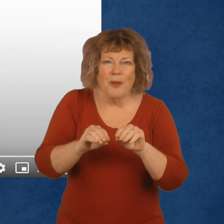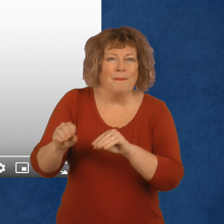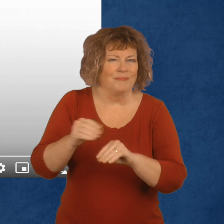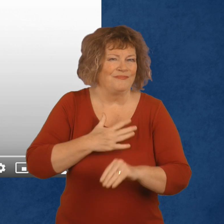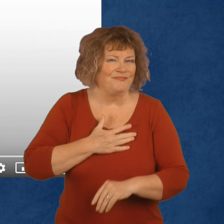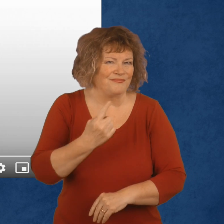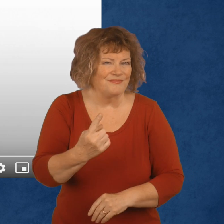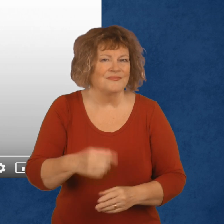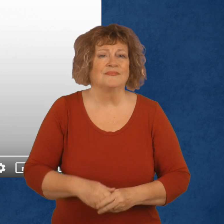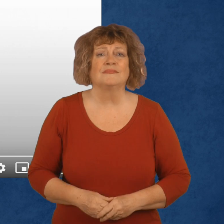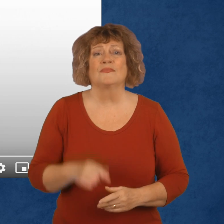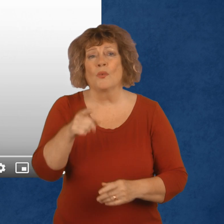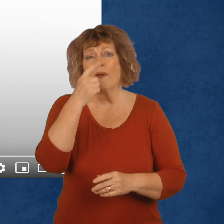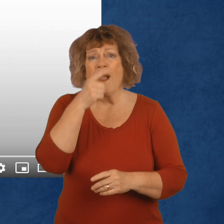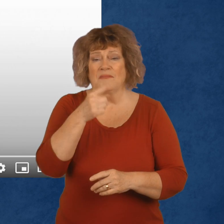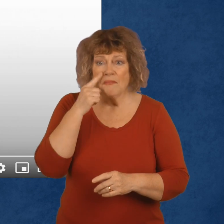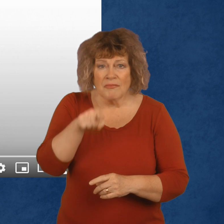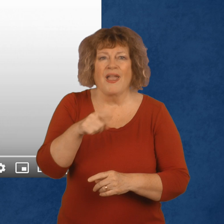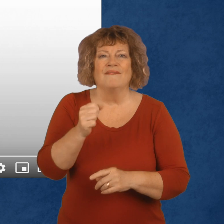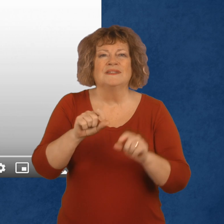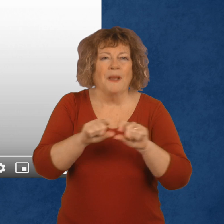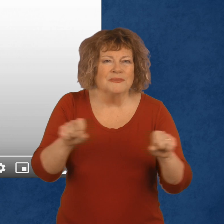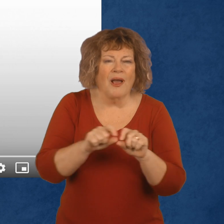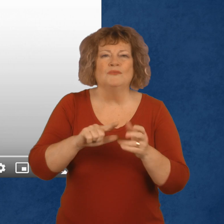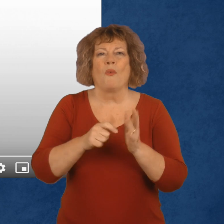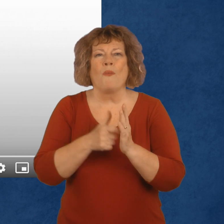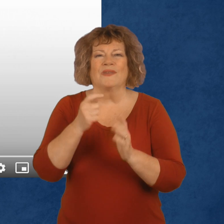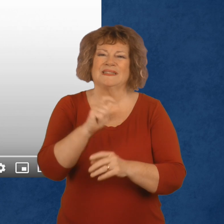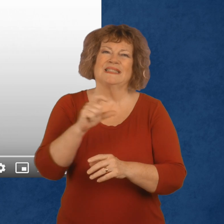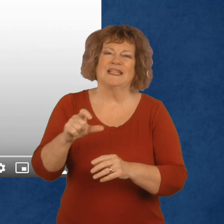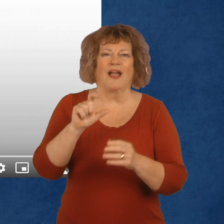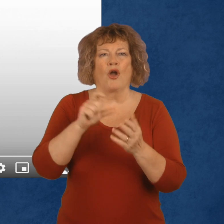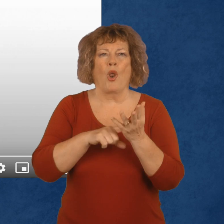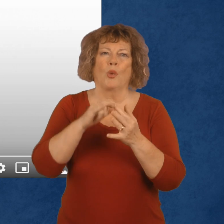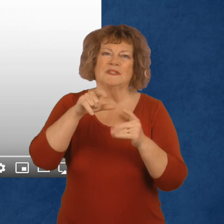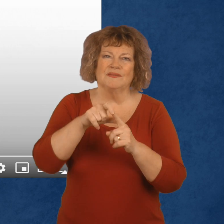You can turn subtitles, also known as 'closed captions', or 'cc', on or off.